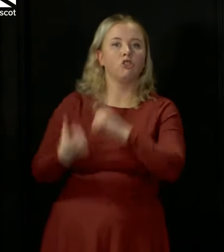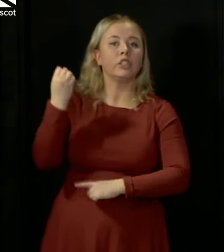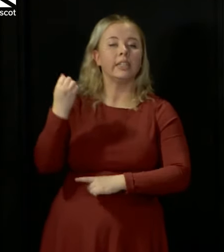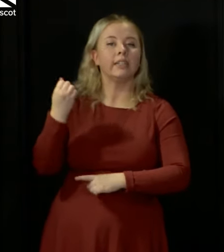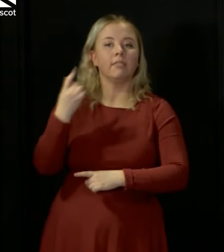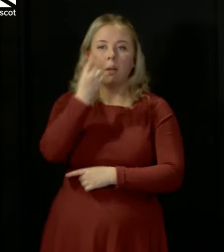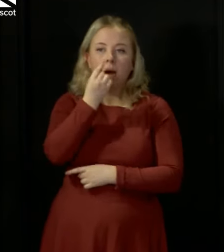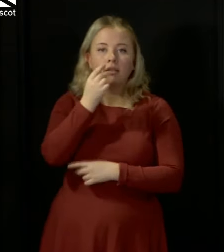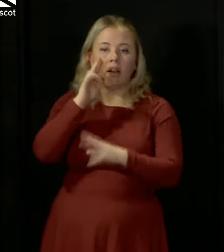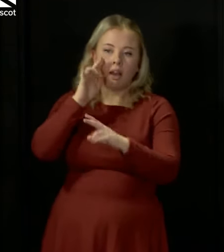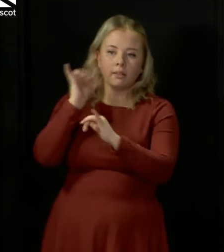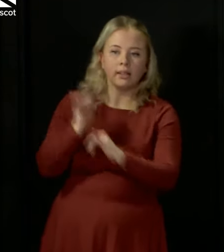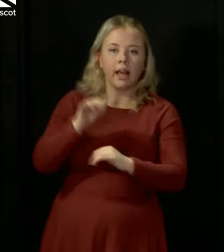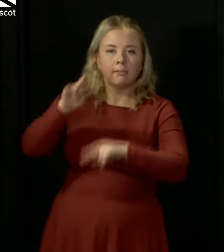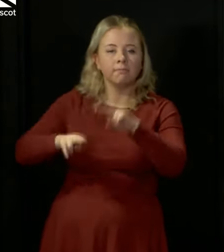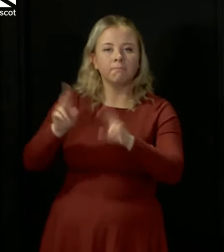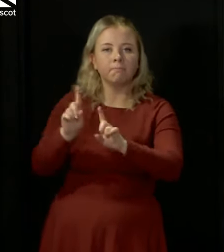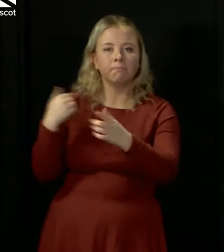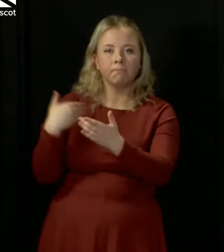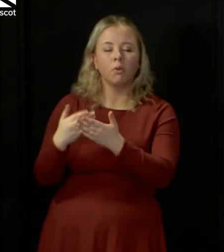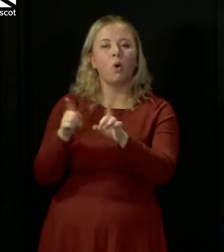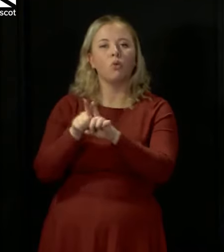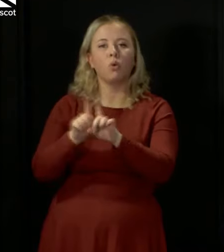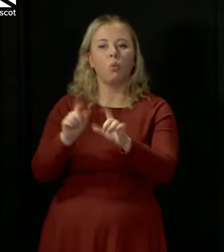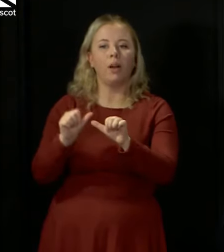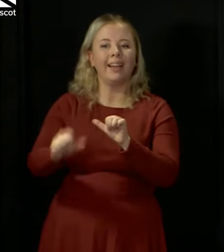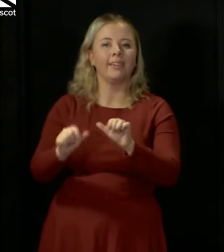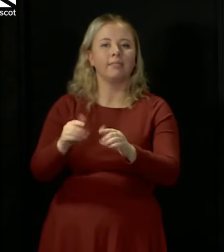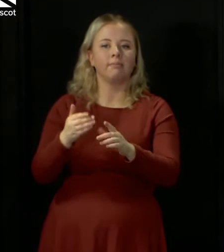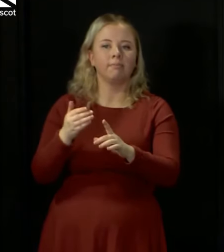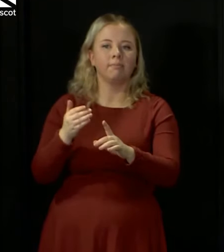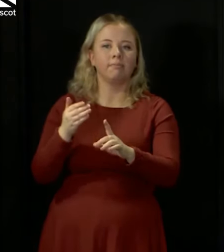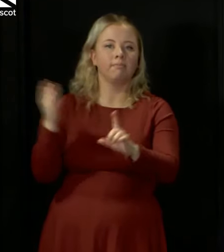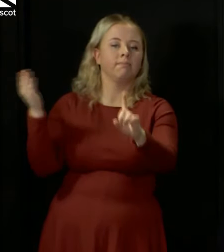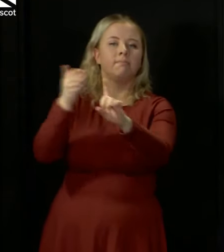tests being done, but also where we are going from there. And that is very much driven by